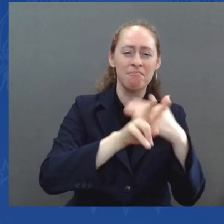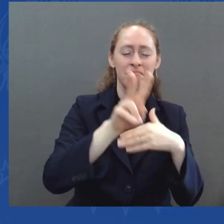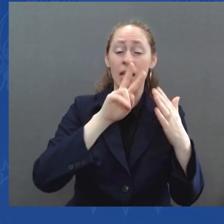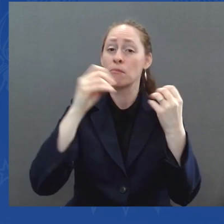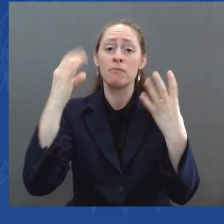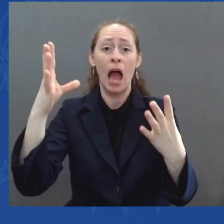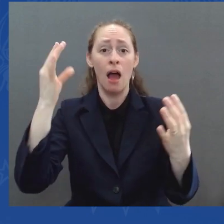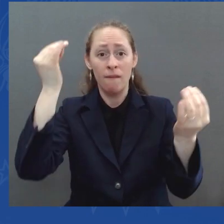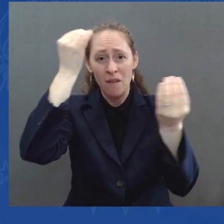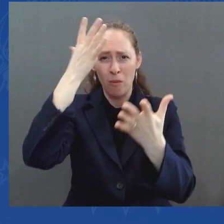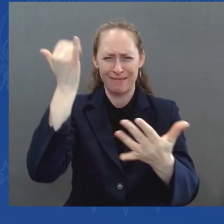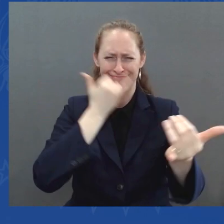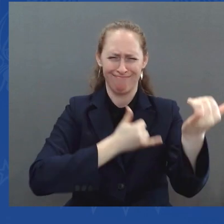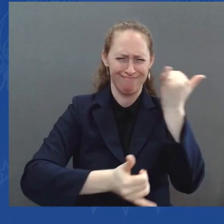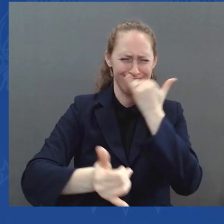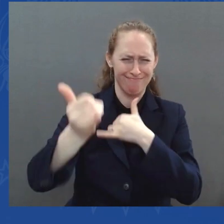showed little interest in working